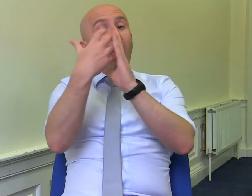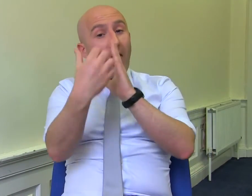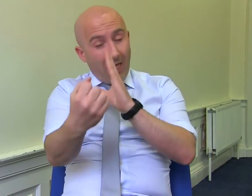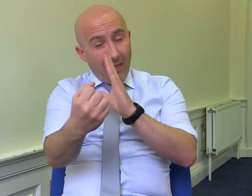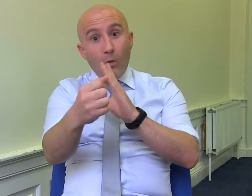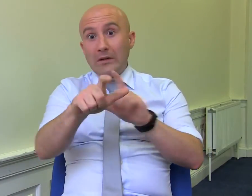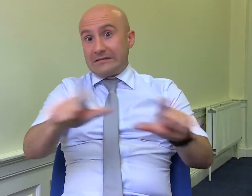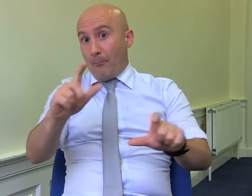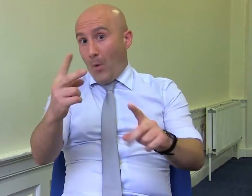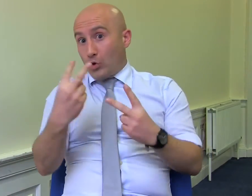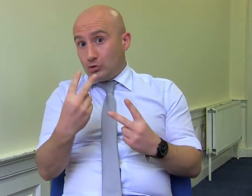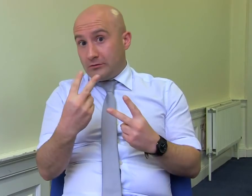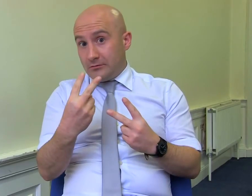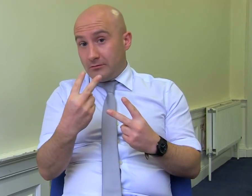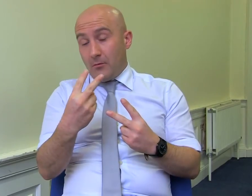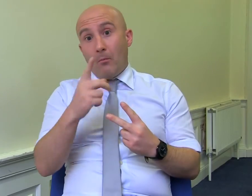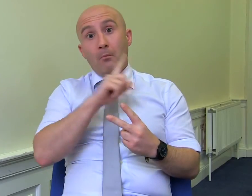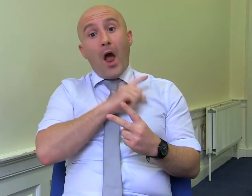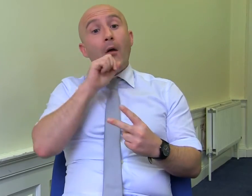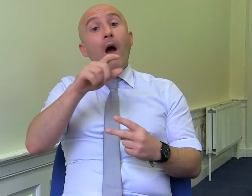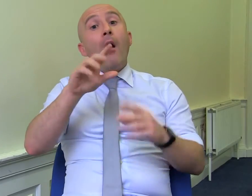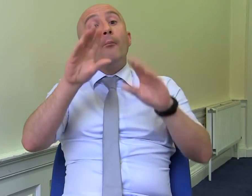Keep watching this video when I disappear